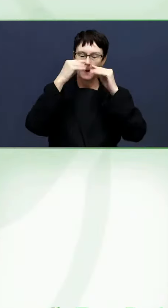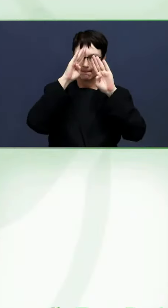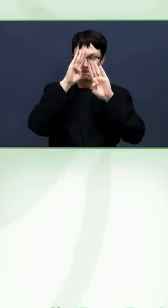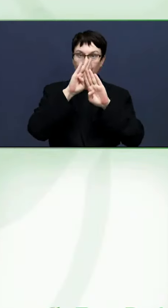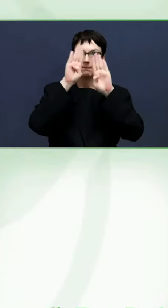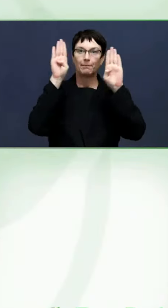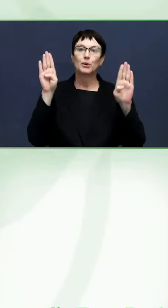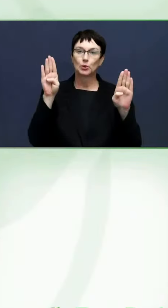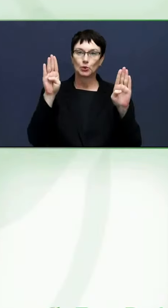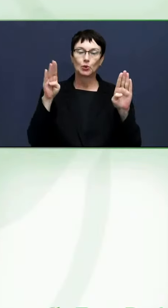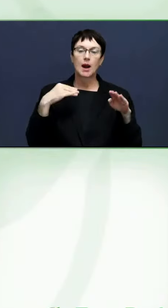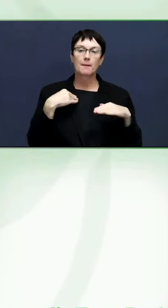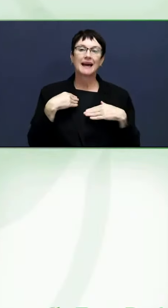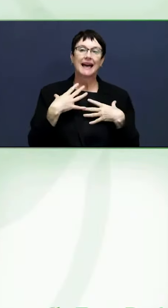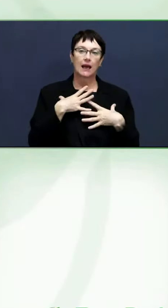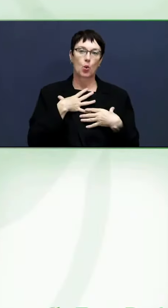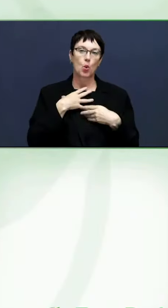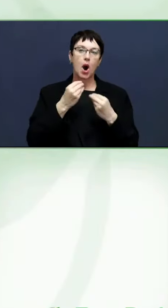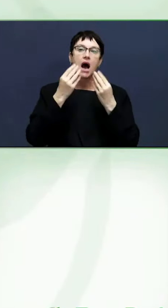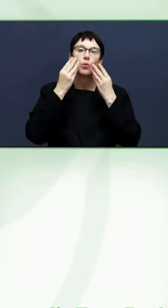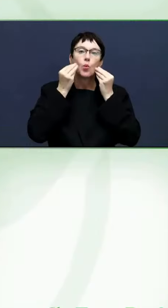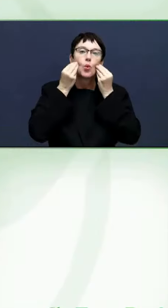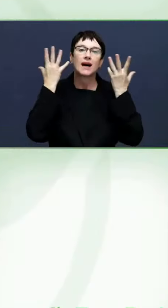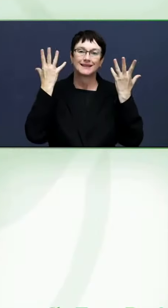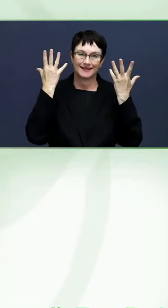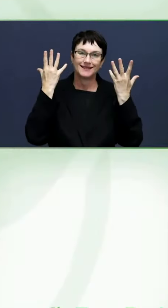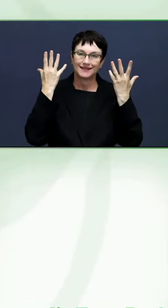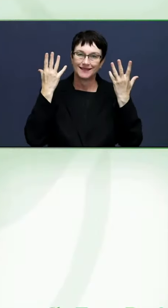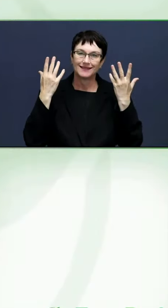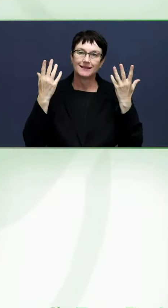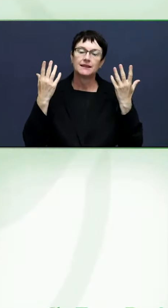I lost most of my site at 11 years old from a brain tumour.